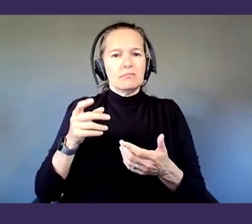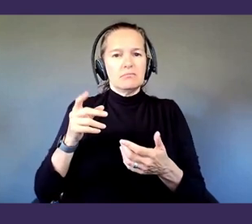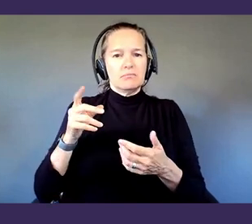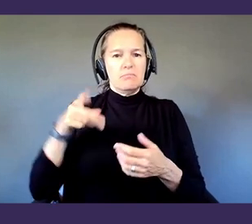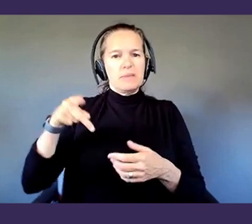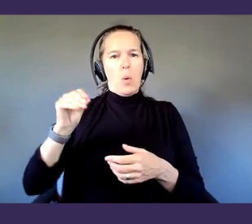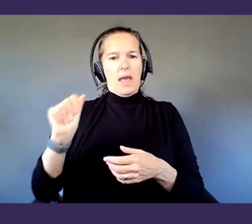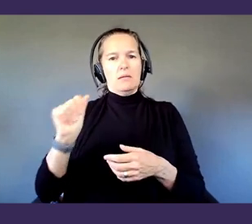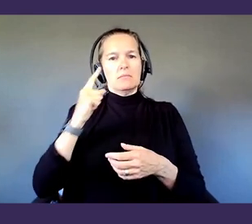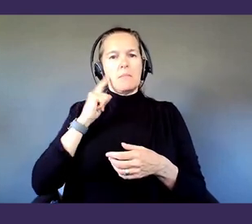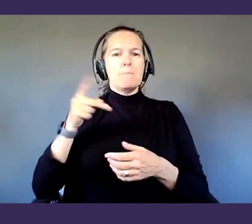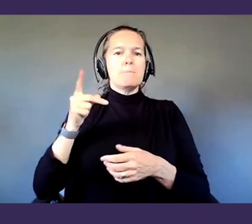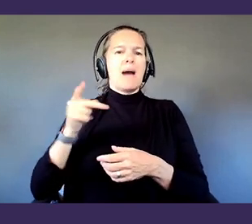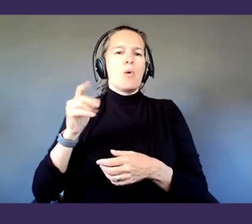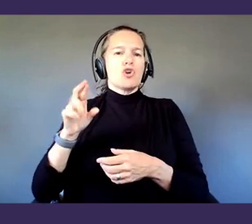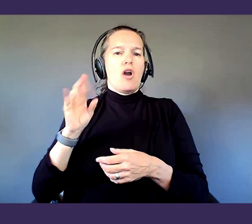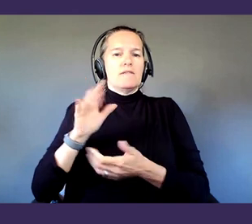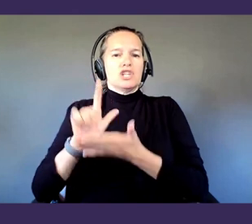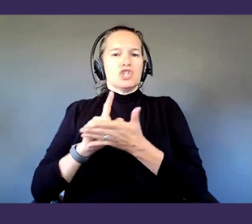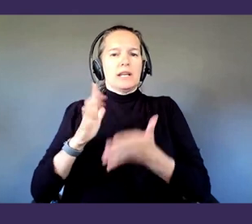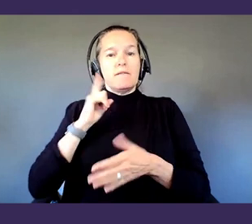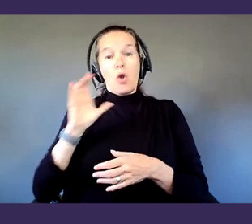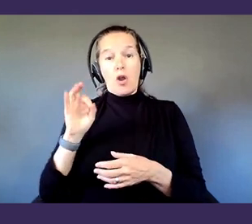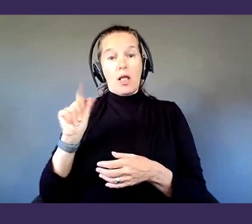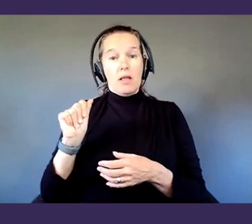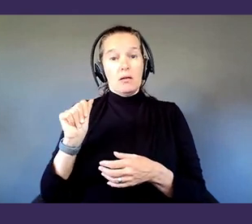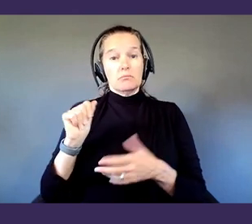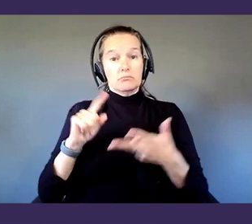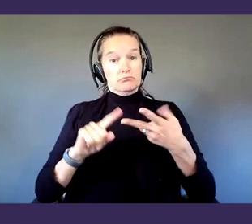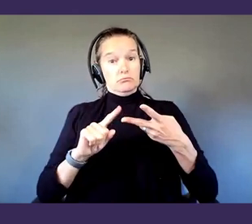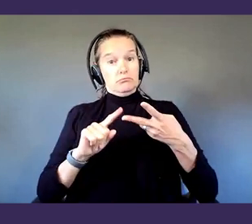And again, it describes how the level of representation